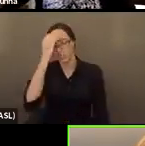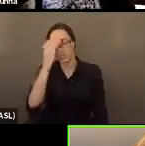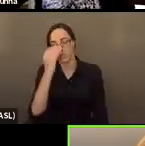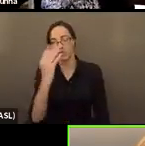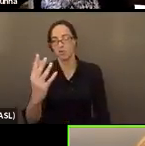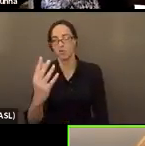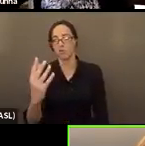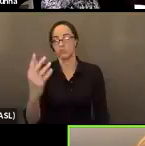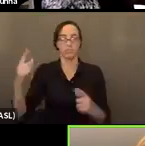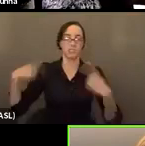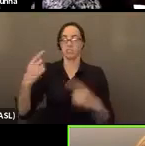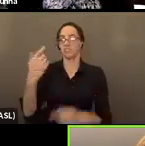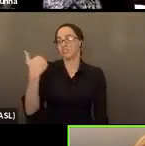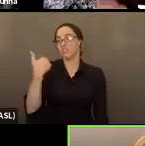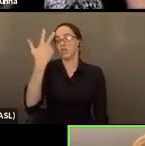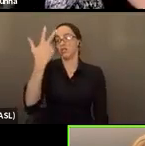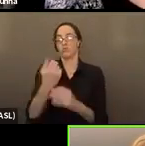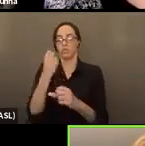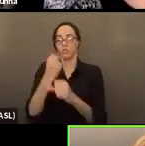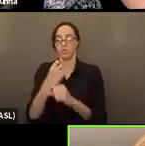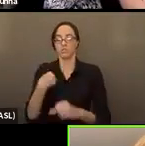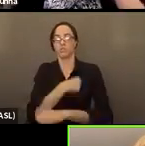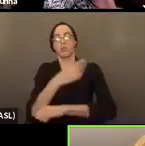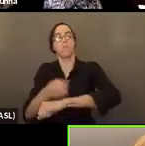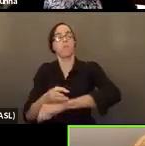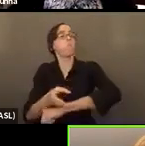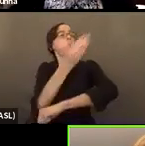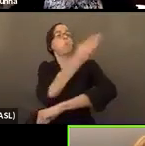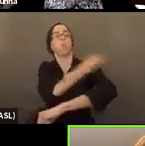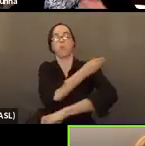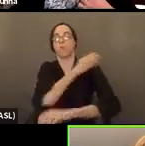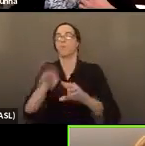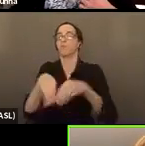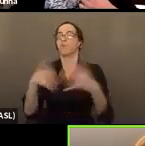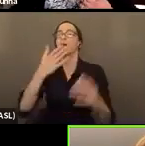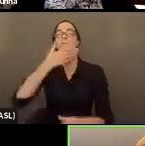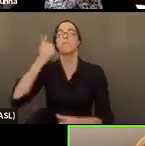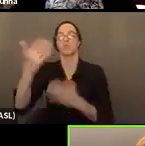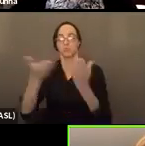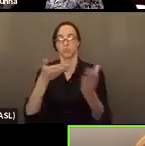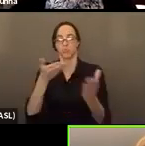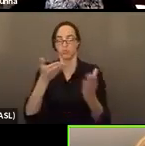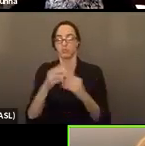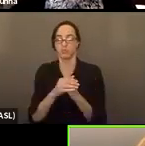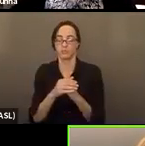providing those services and i want to remind everybody too if you are latino and you're and